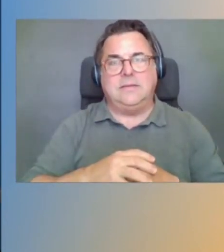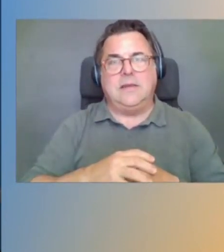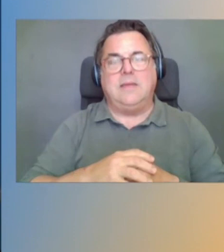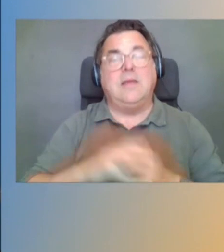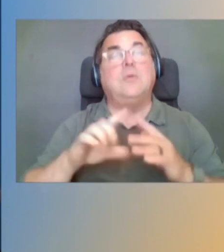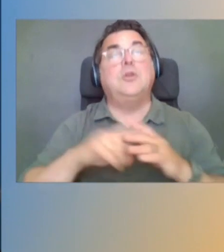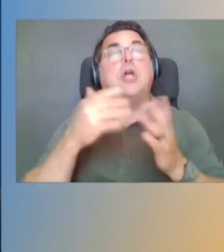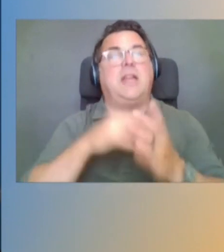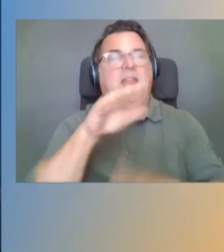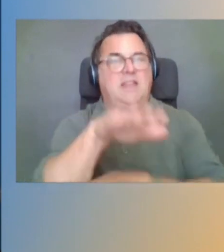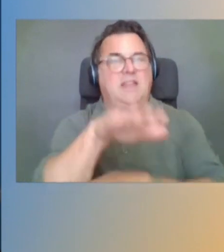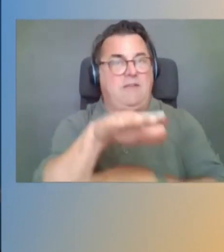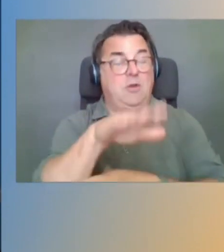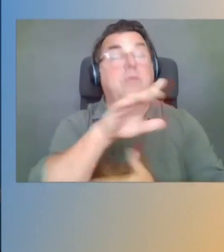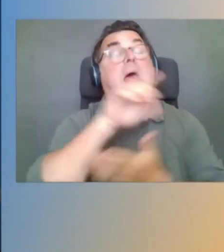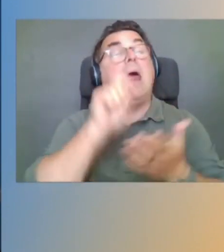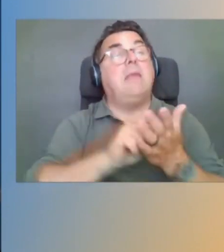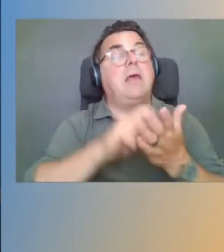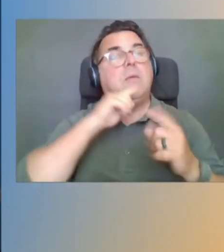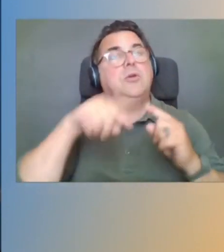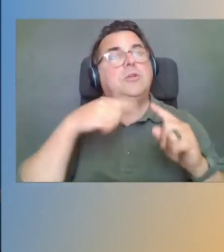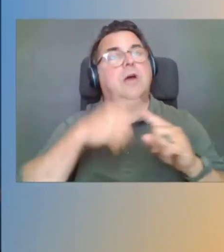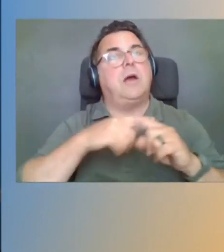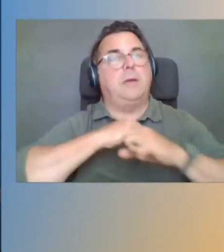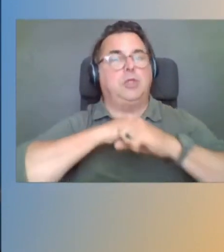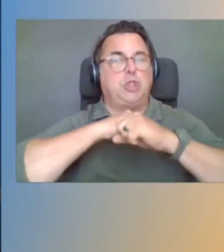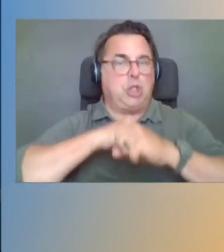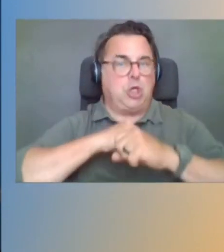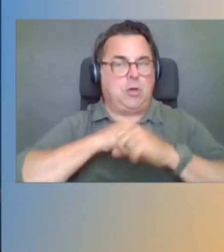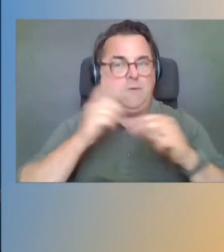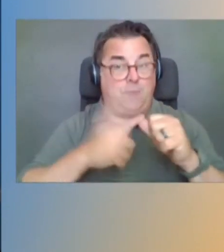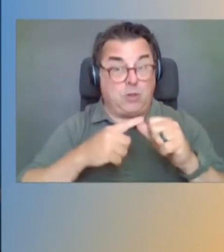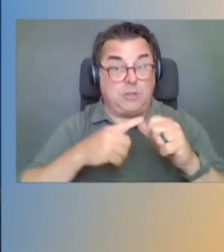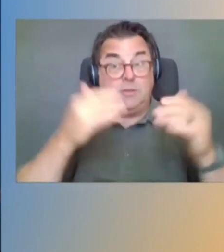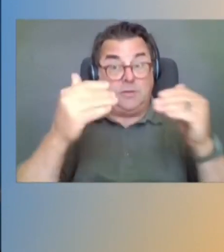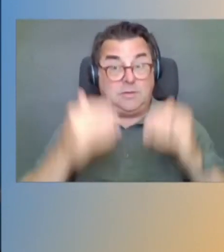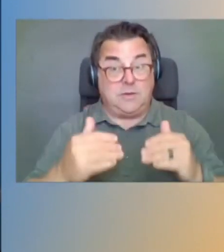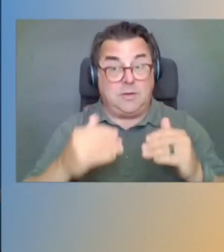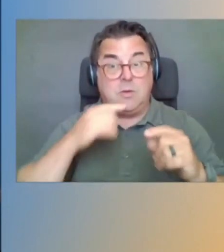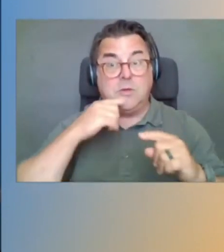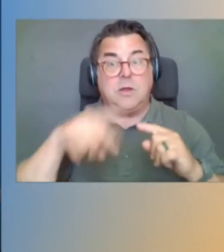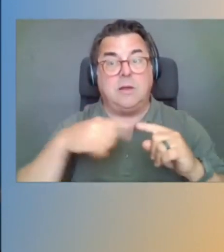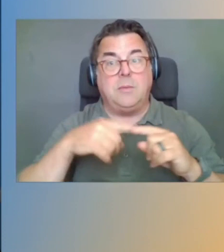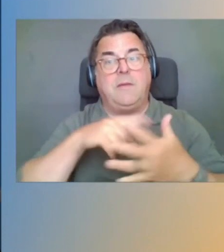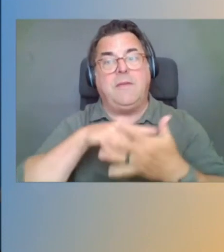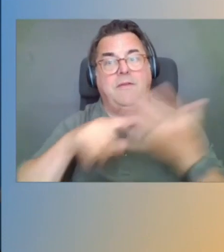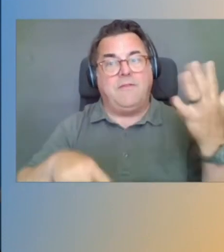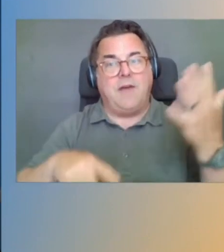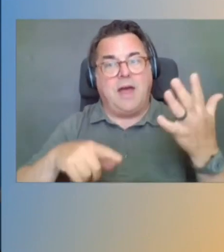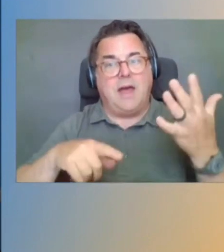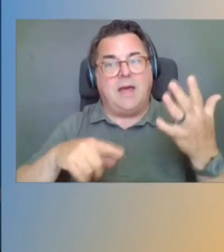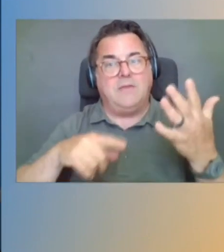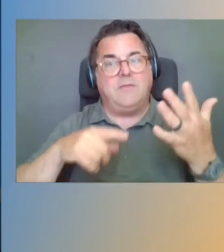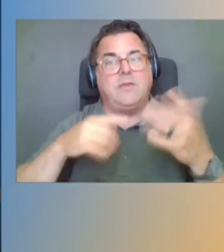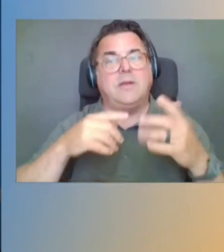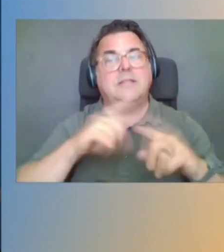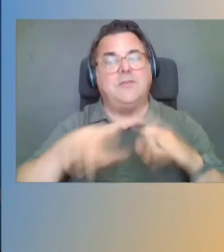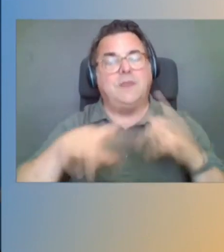We're gonna talk a little bit about security to start, and then we'll get into those five processors that we had talked about earlier in the day.